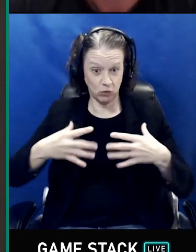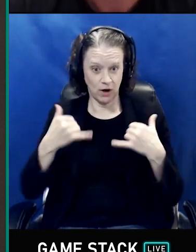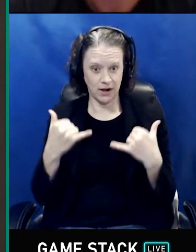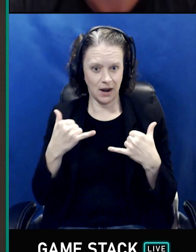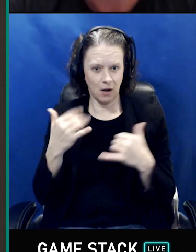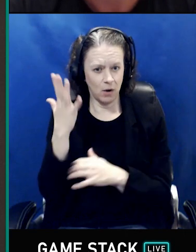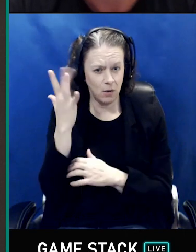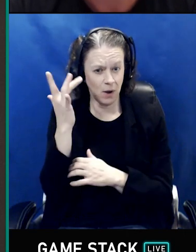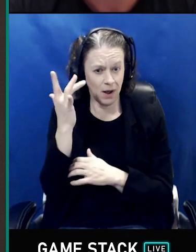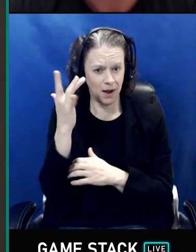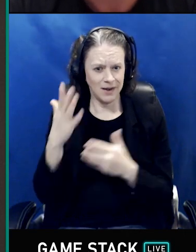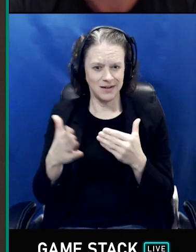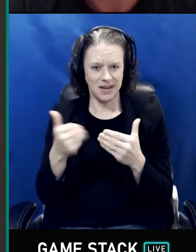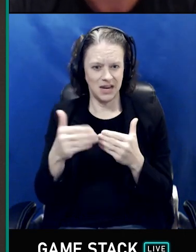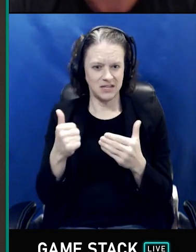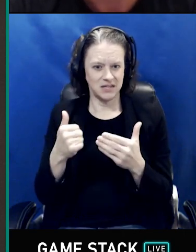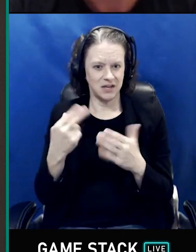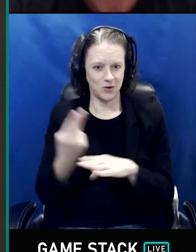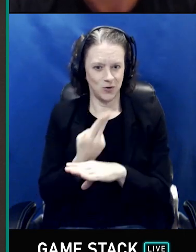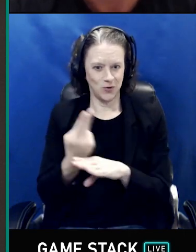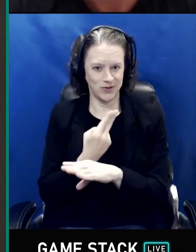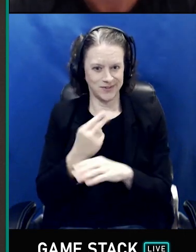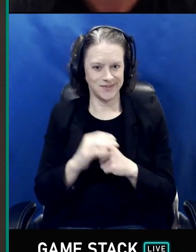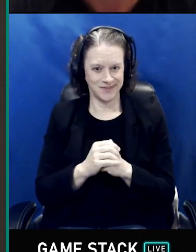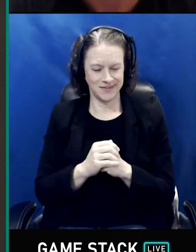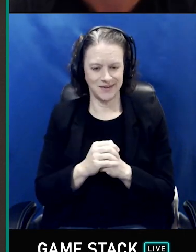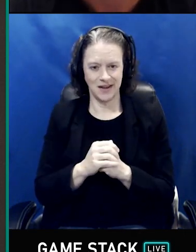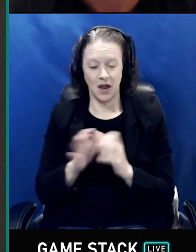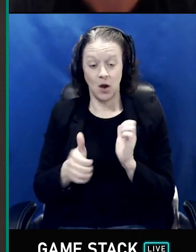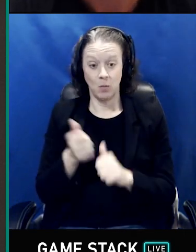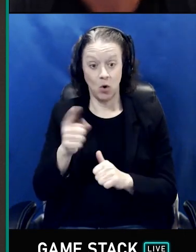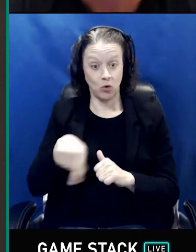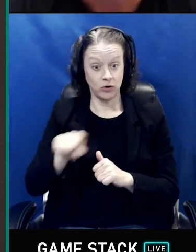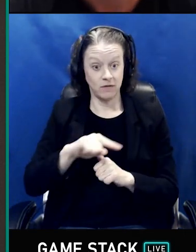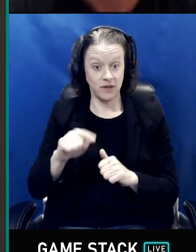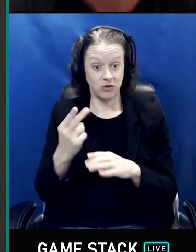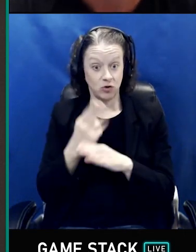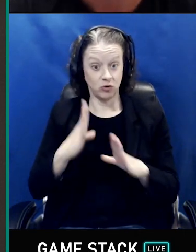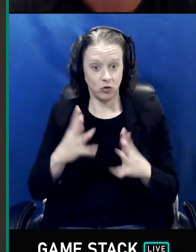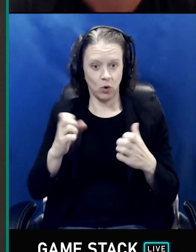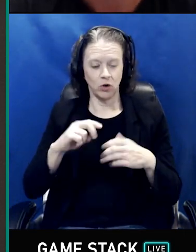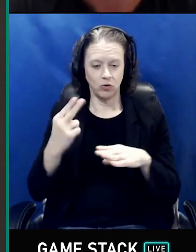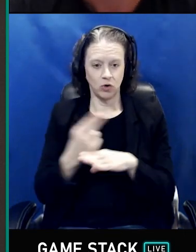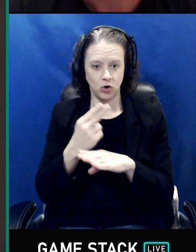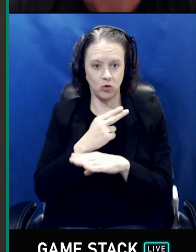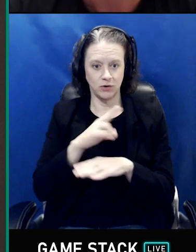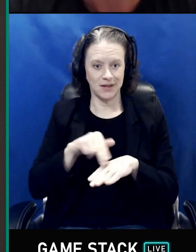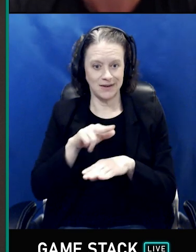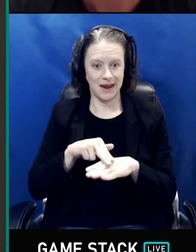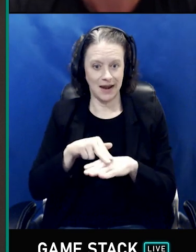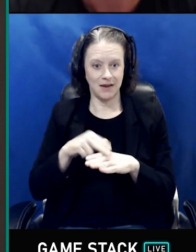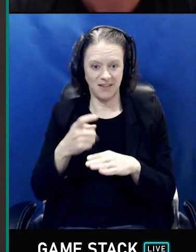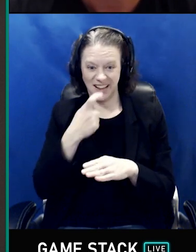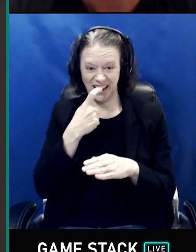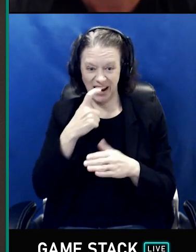This next generation of gamers want to use native glass controls on mobile devices, and expect titles played through these